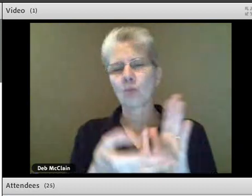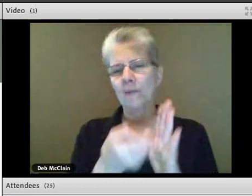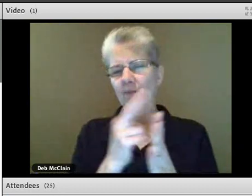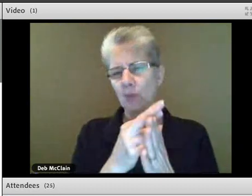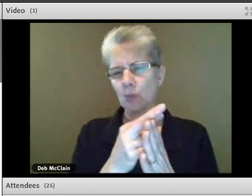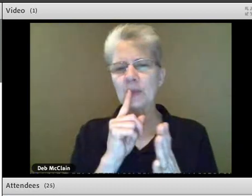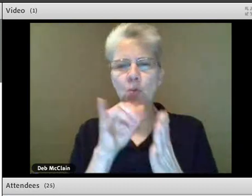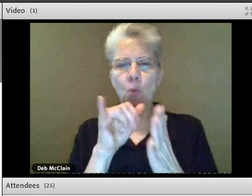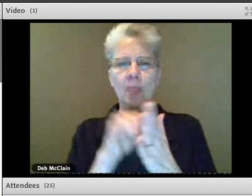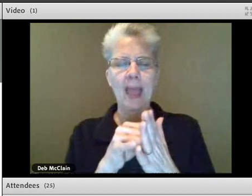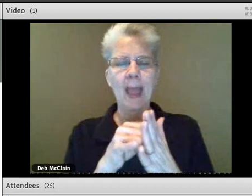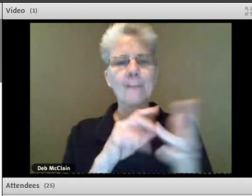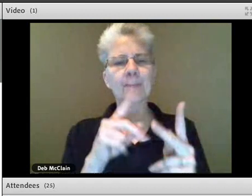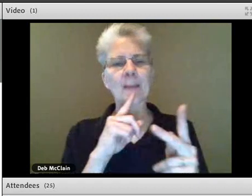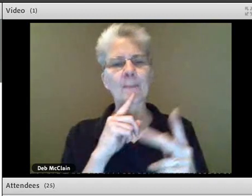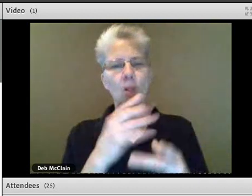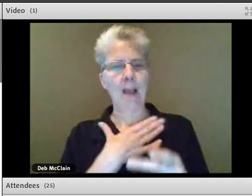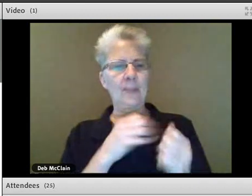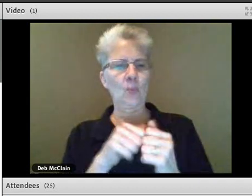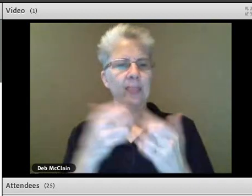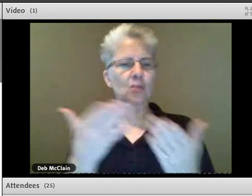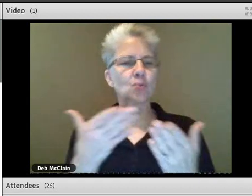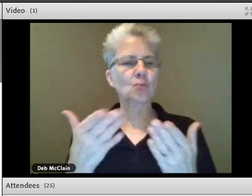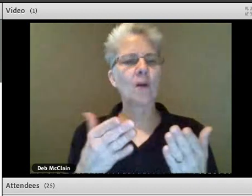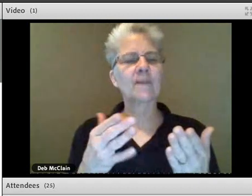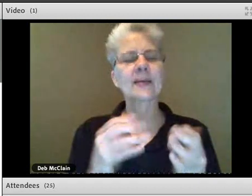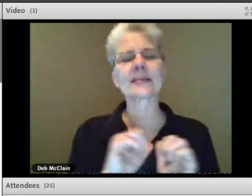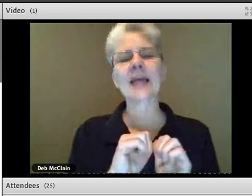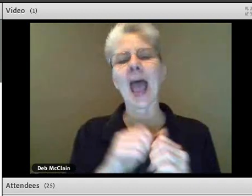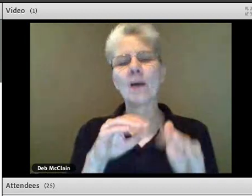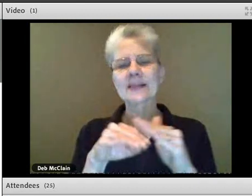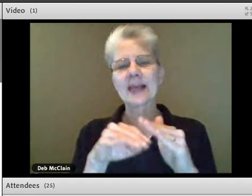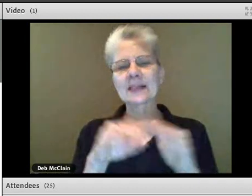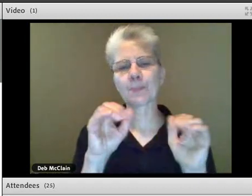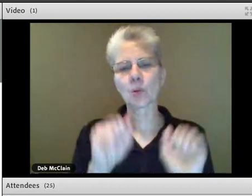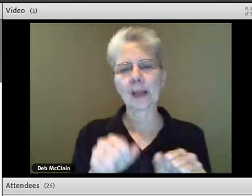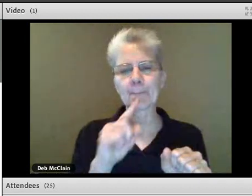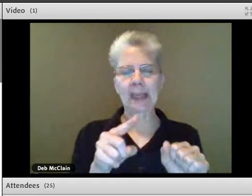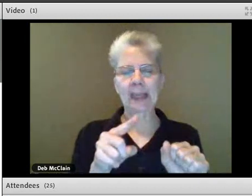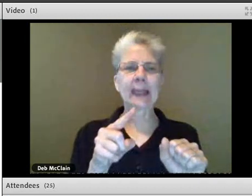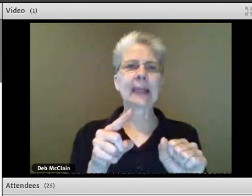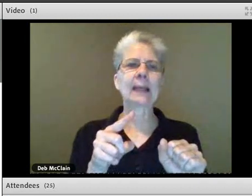Google to make sure that people are happy with the service. How accessible is it?